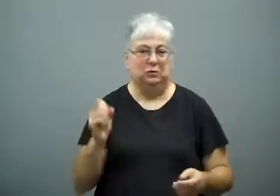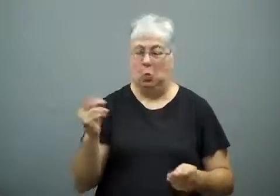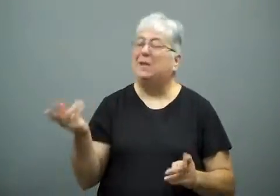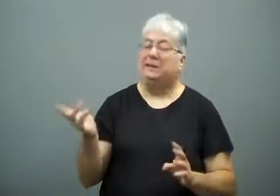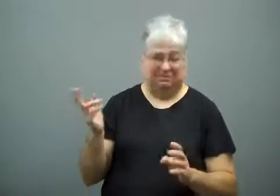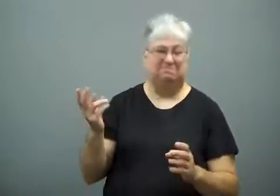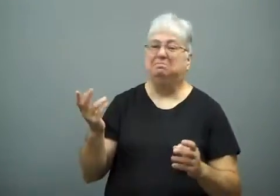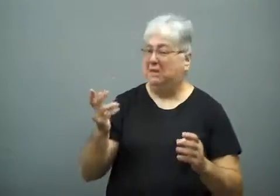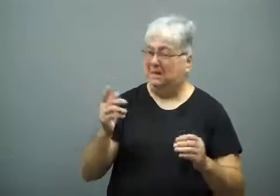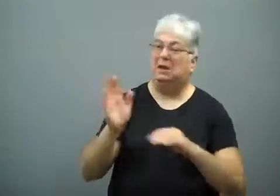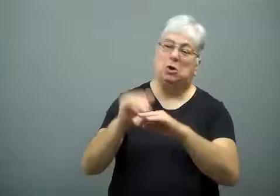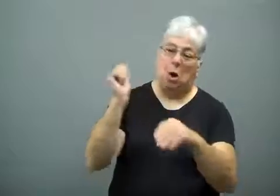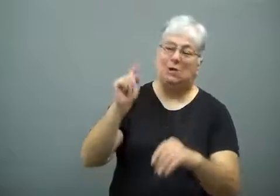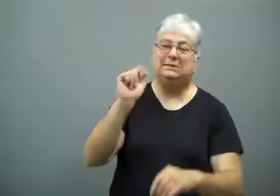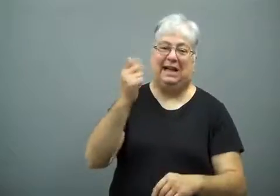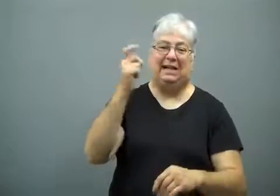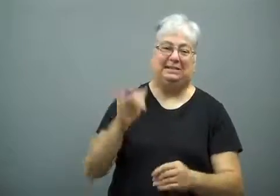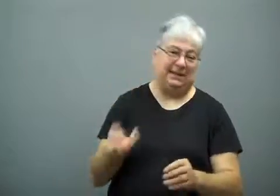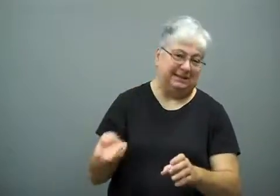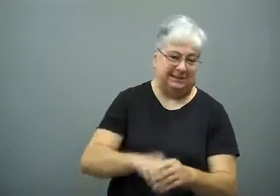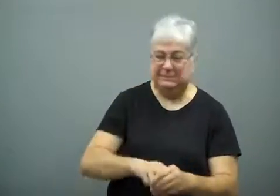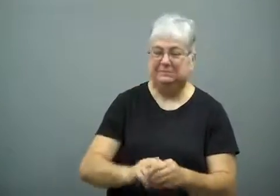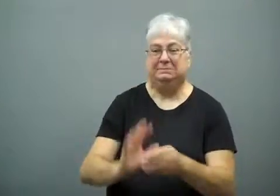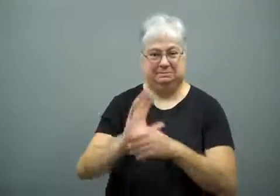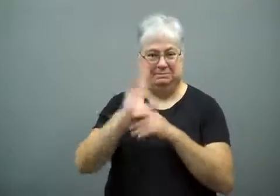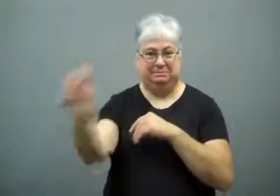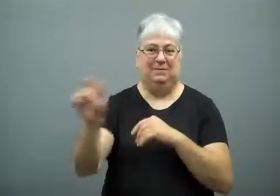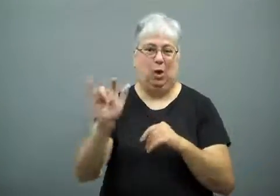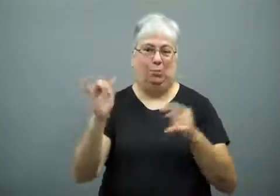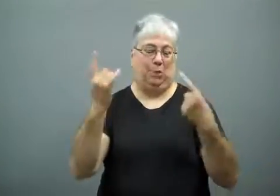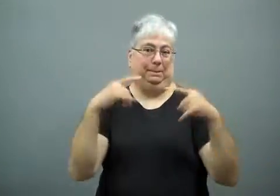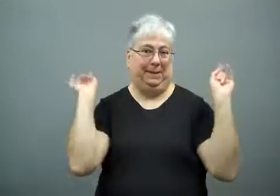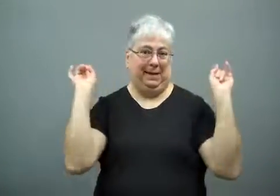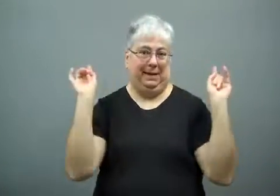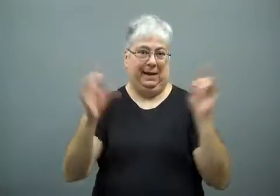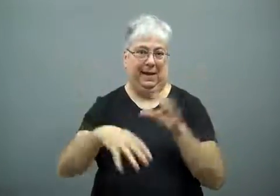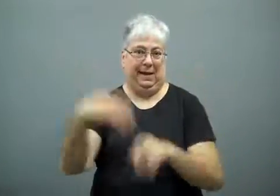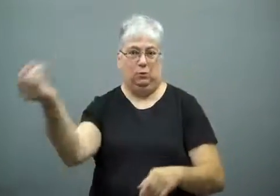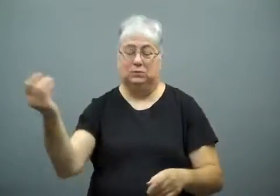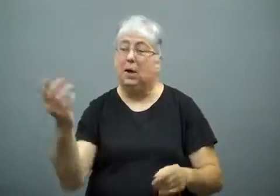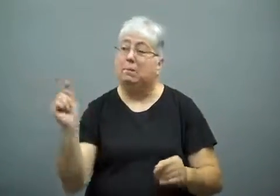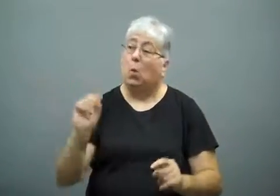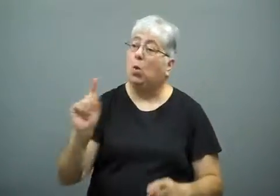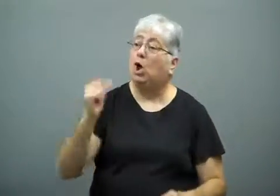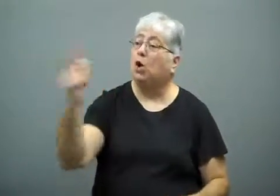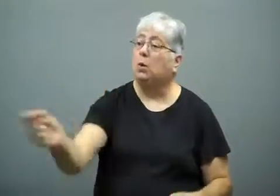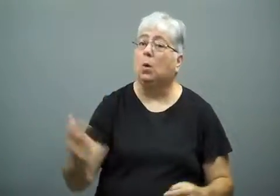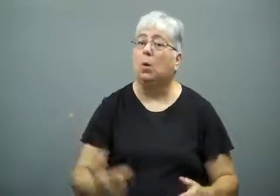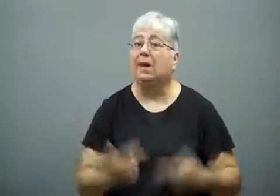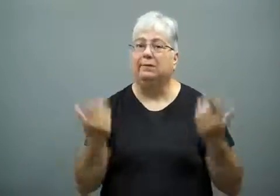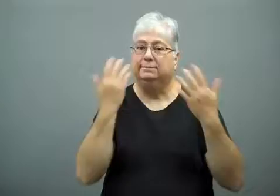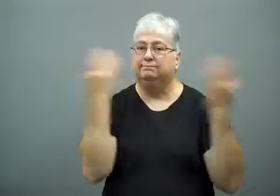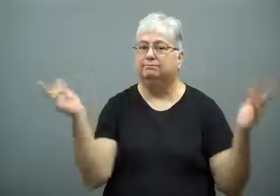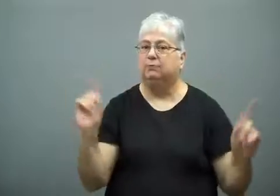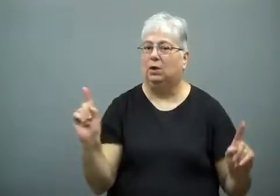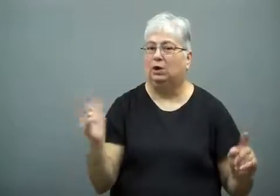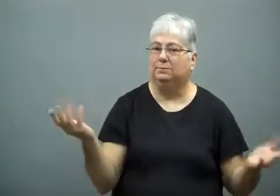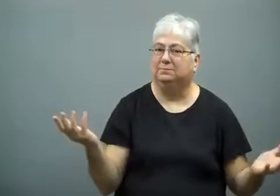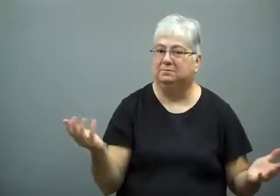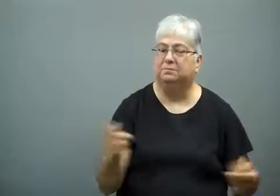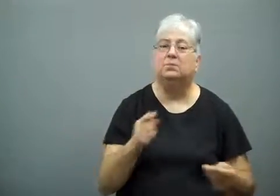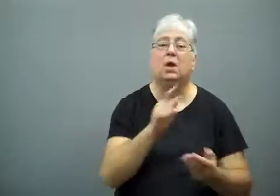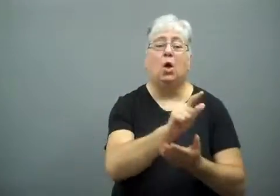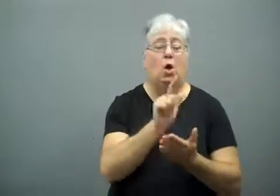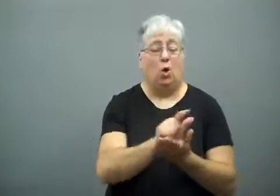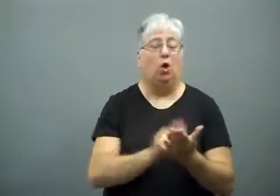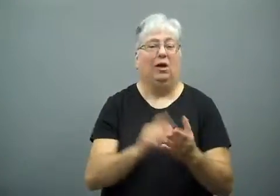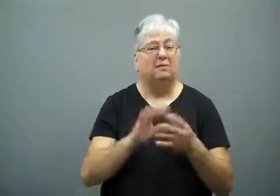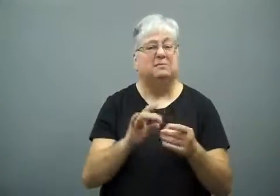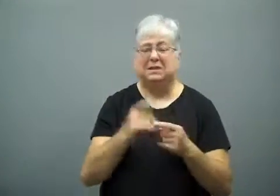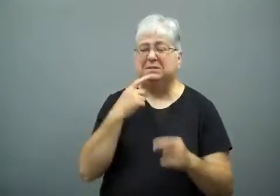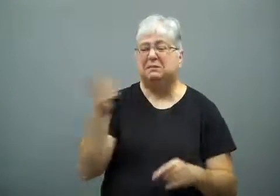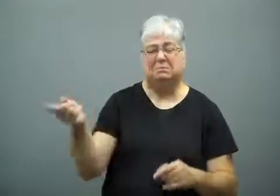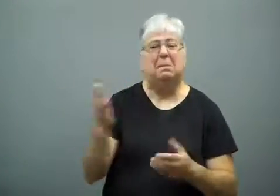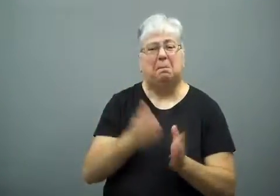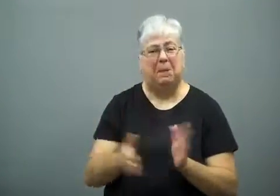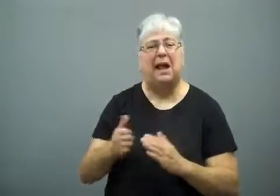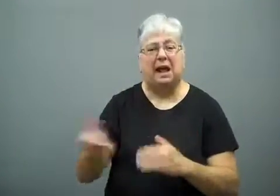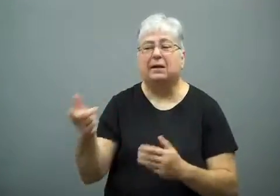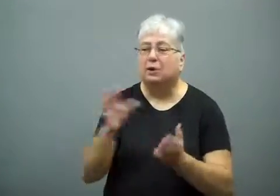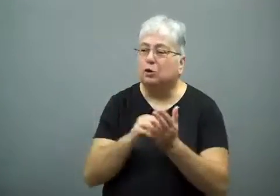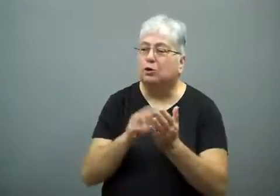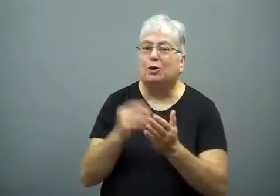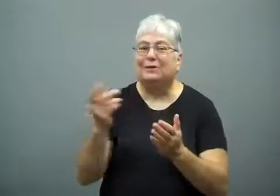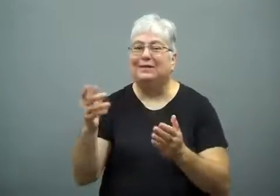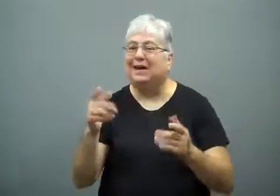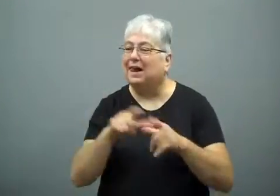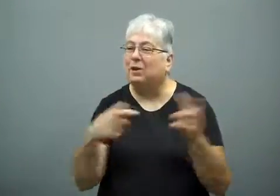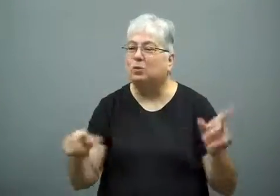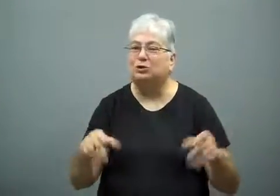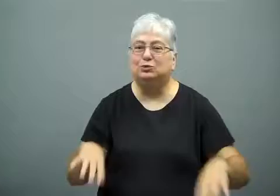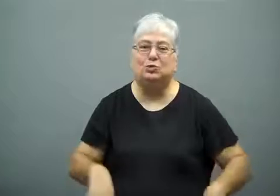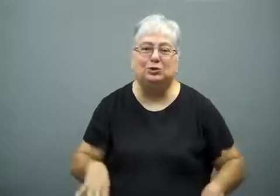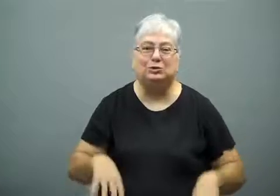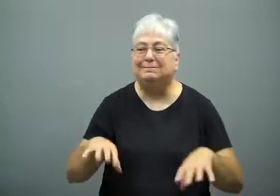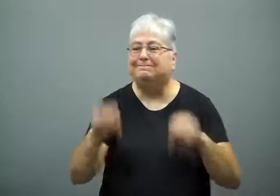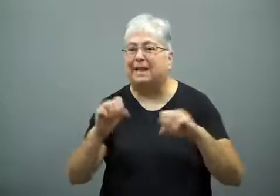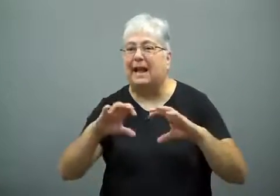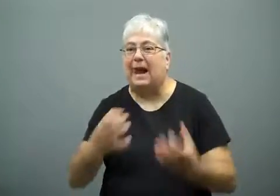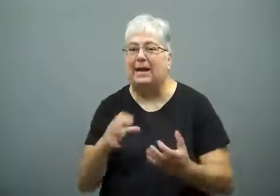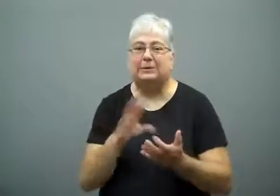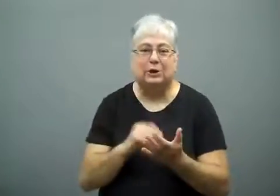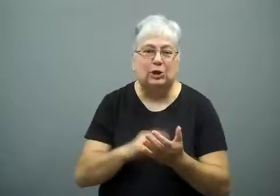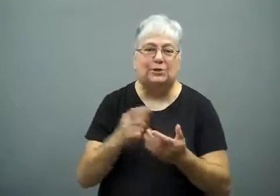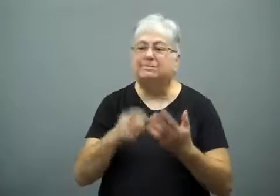He left the airport in a taxi, but where he went to live is unknown.